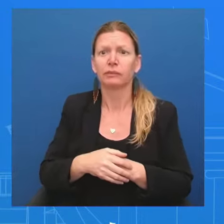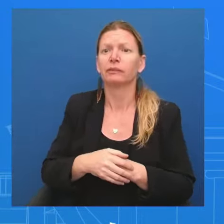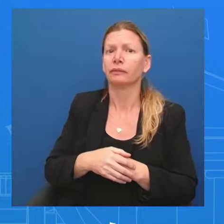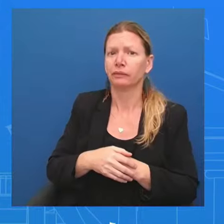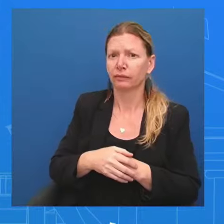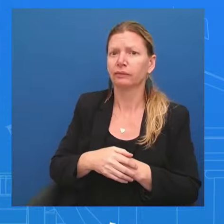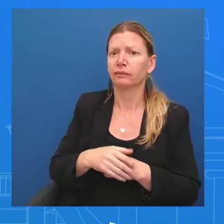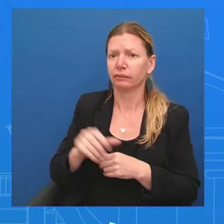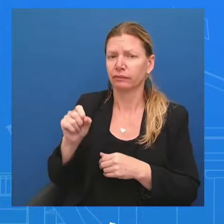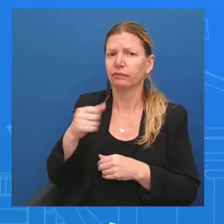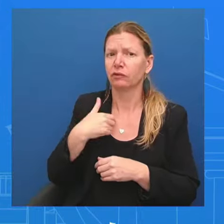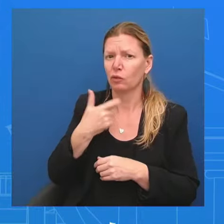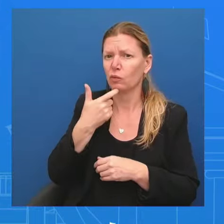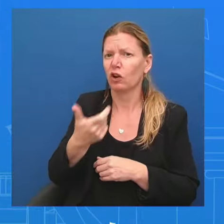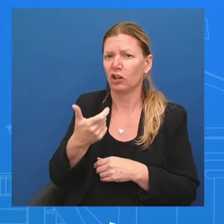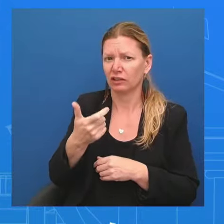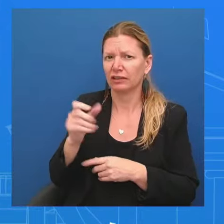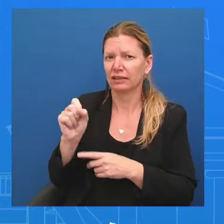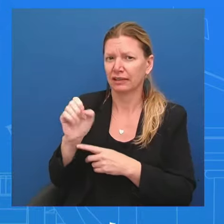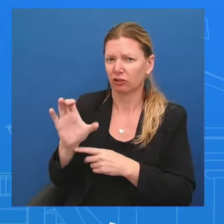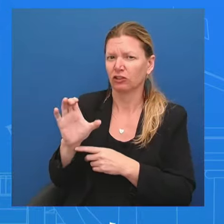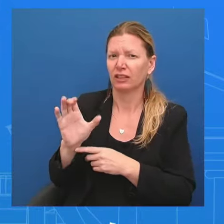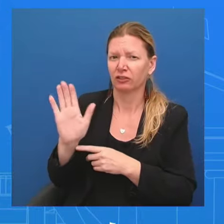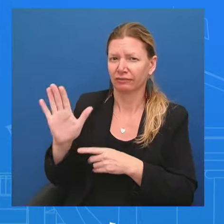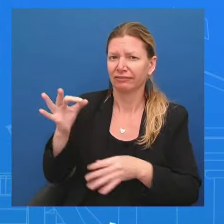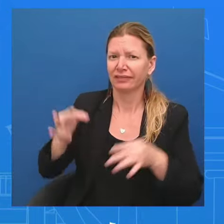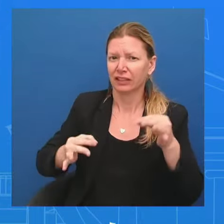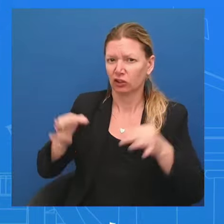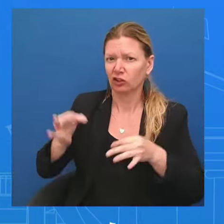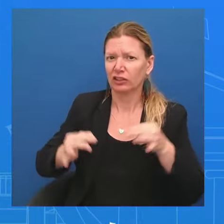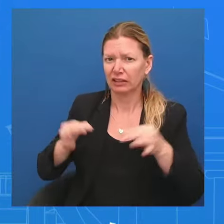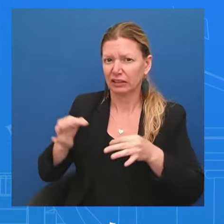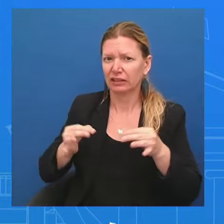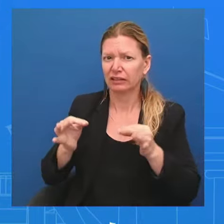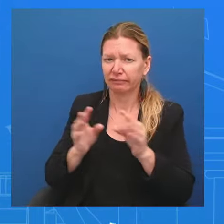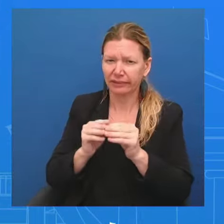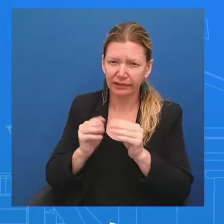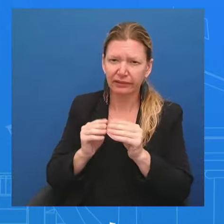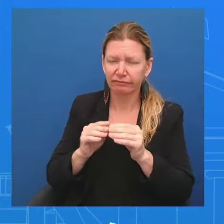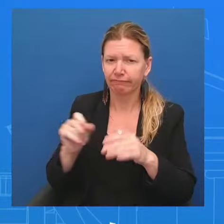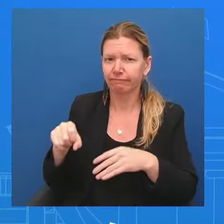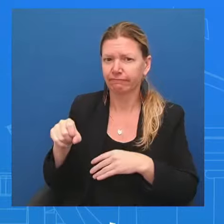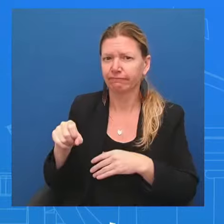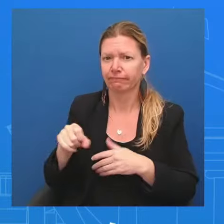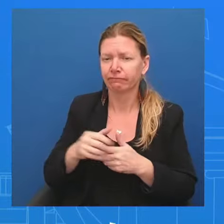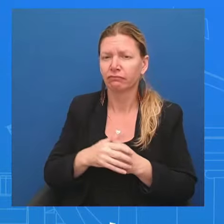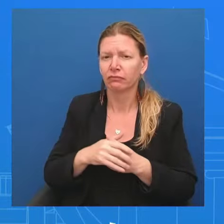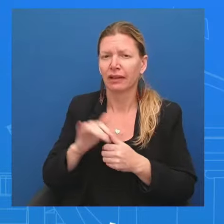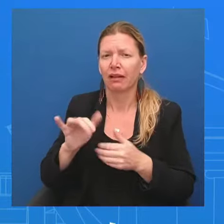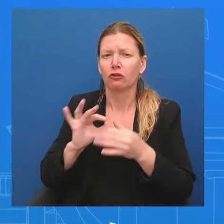I think, look, as it relates to legislation, as it relates to specific sanctioning,